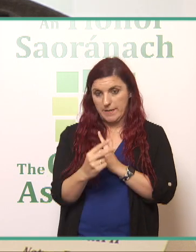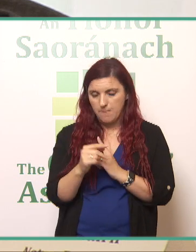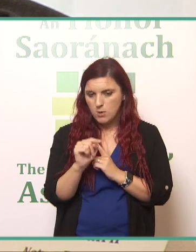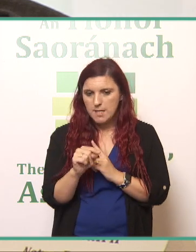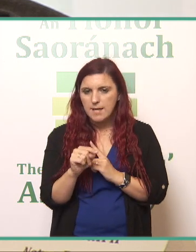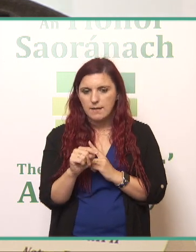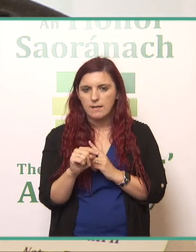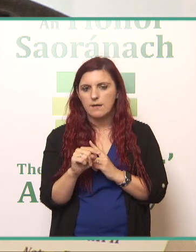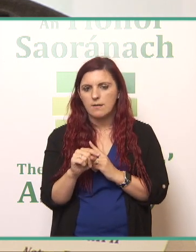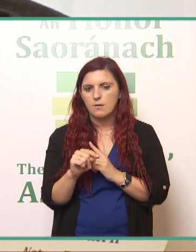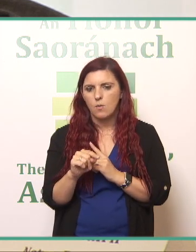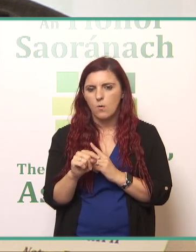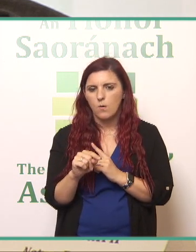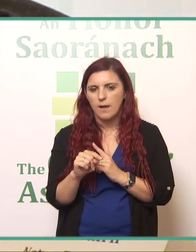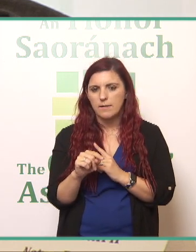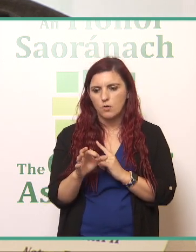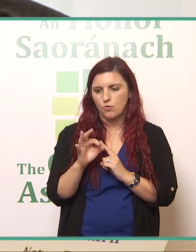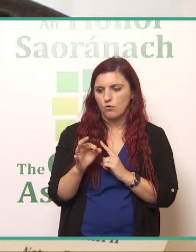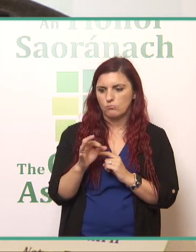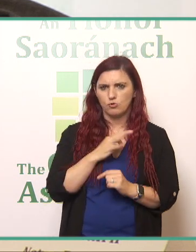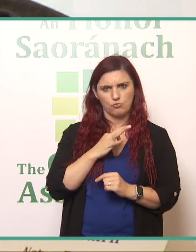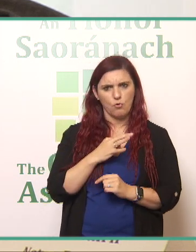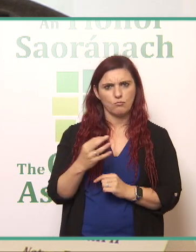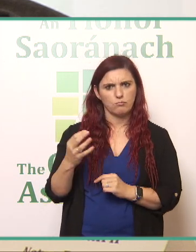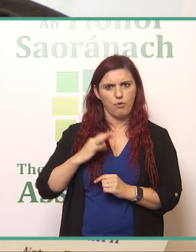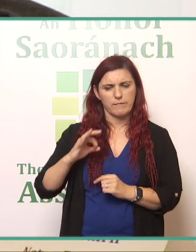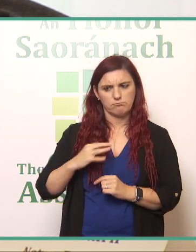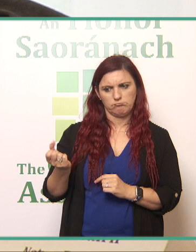a good return in terms of managing our forest